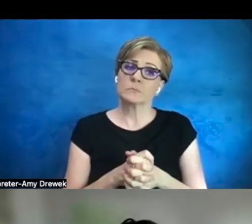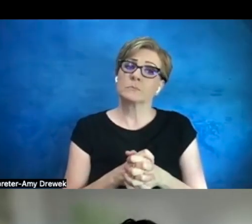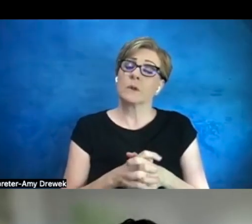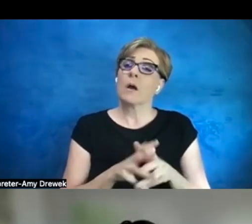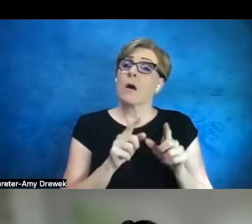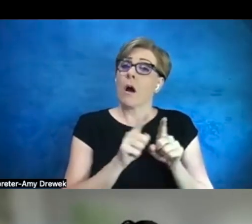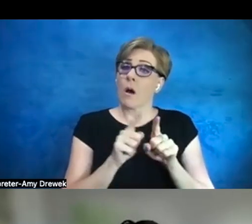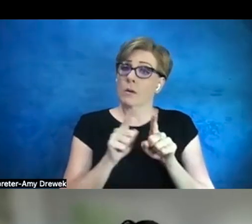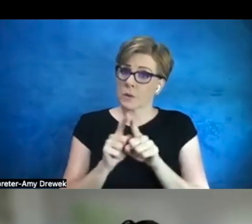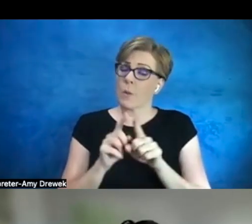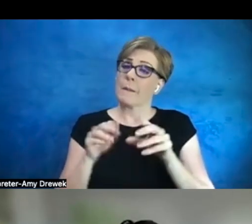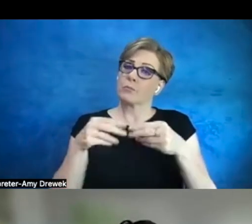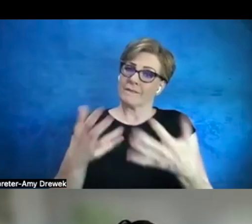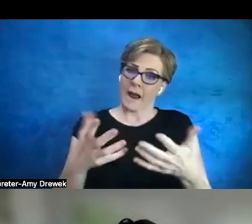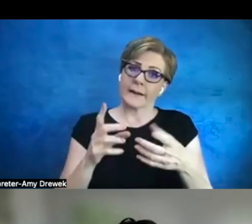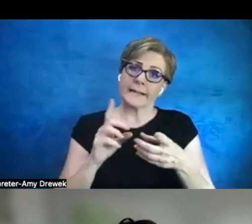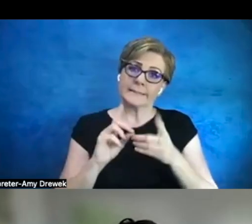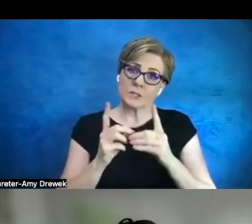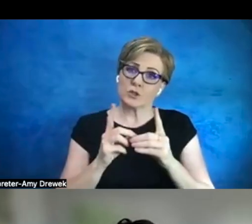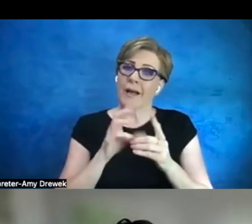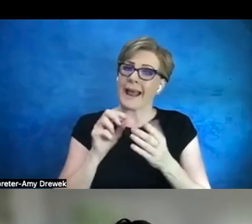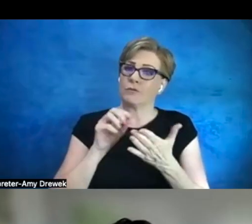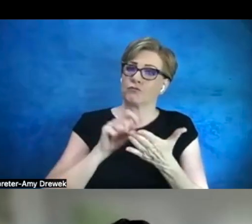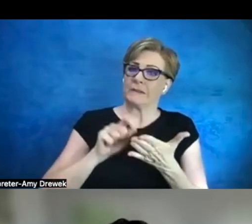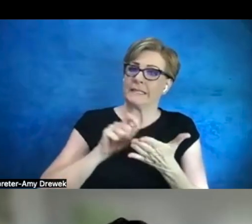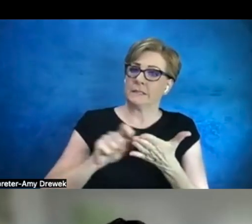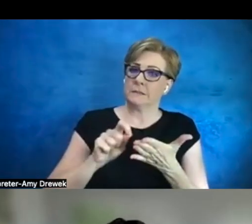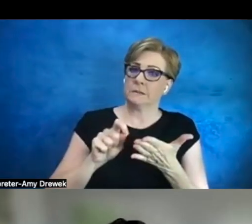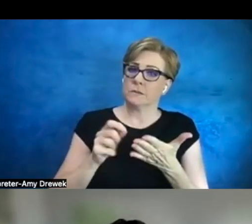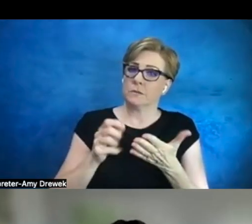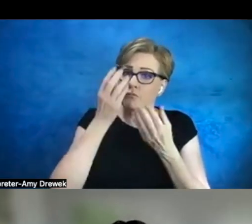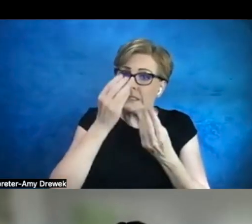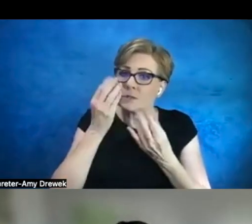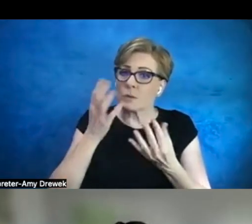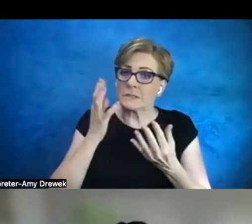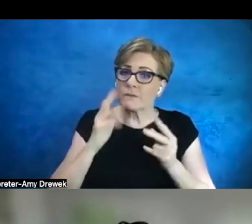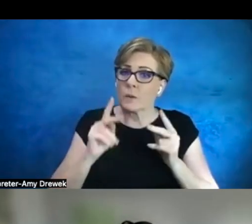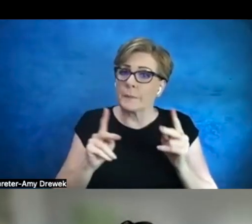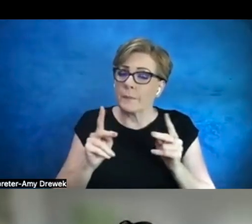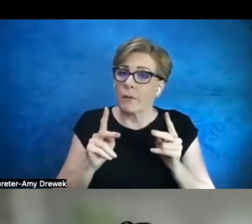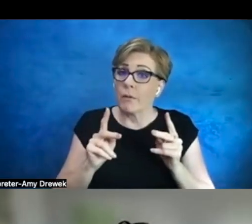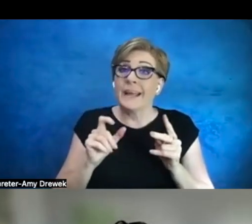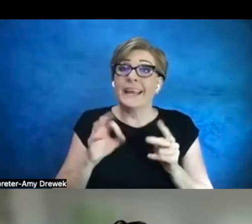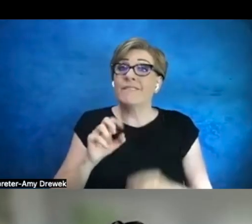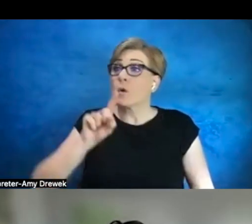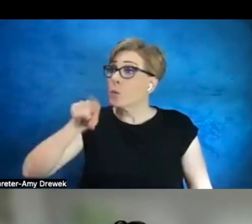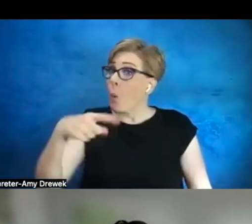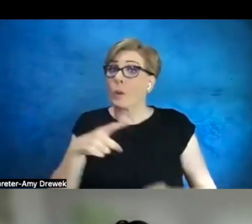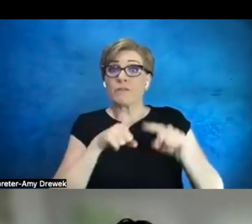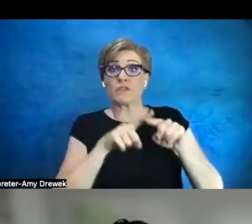and written resources for folks so that if you are only relying on a screen, you are not missing